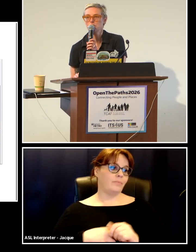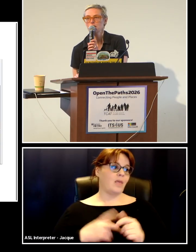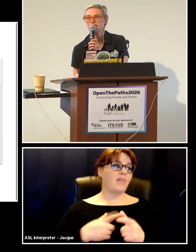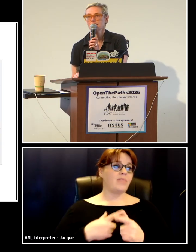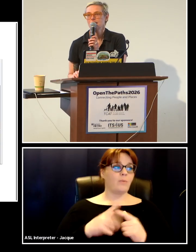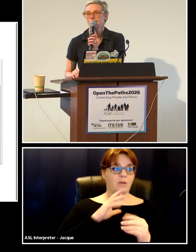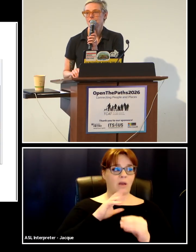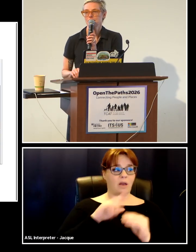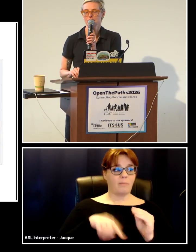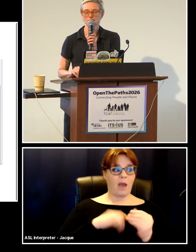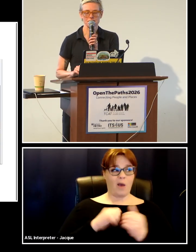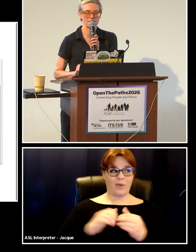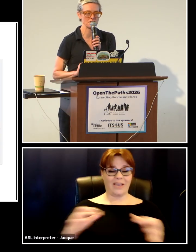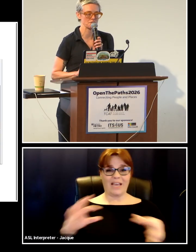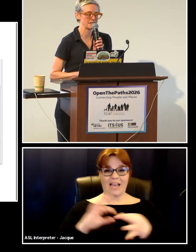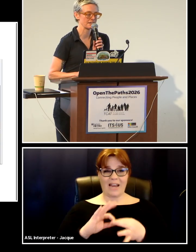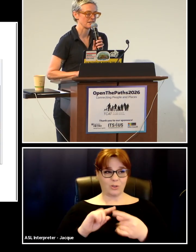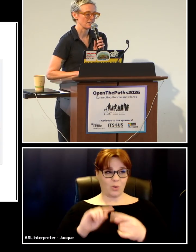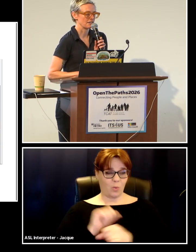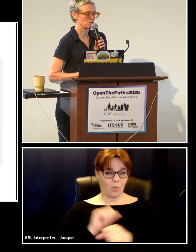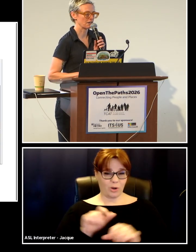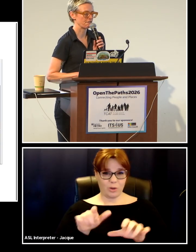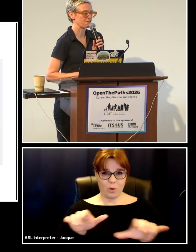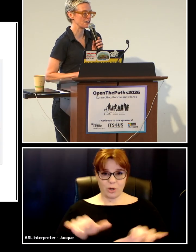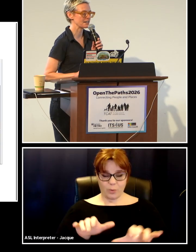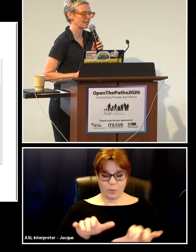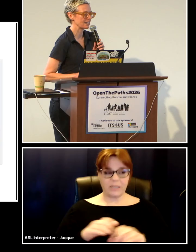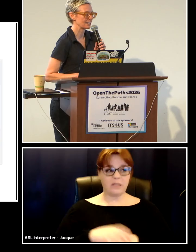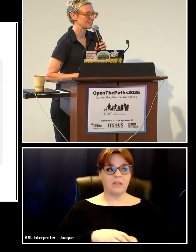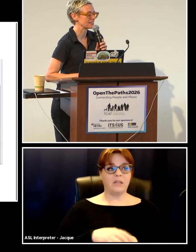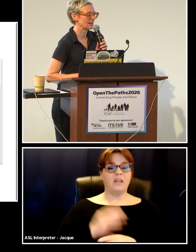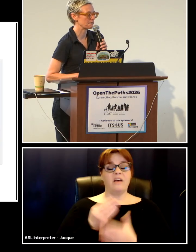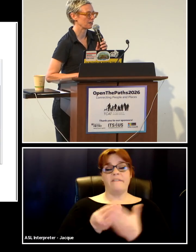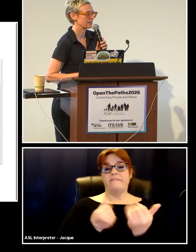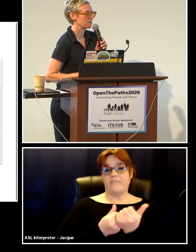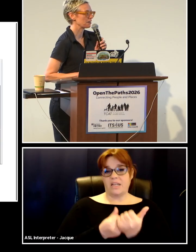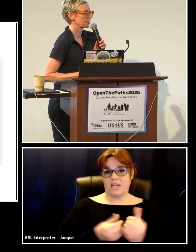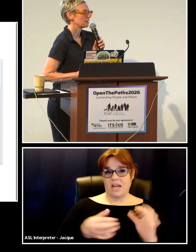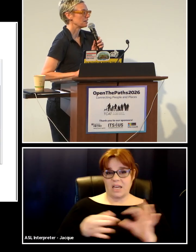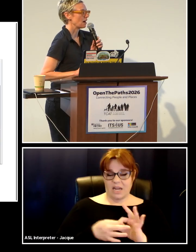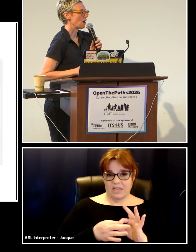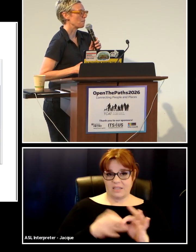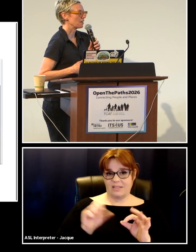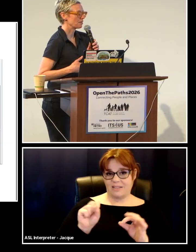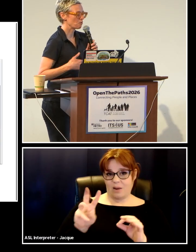the work that you're interested in doing the work of funding a connected sidewalk network um and the